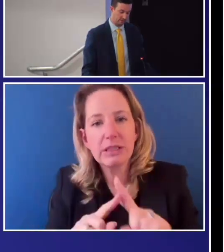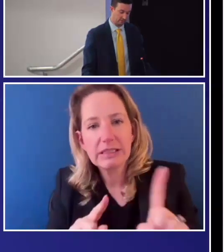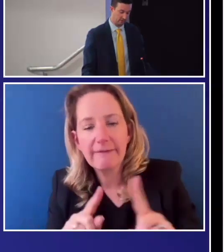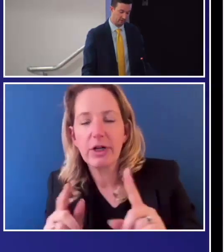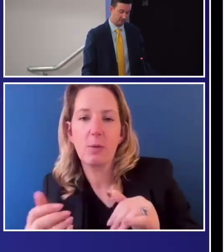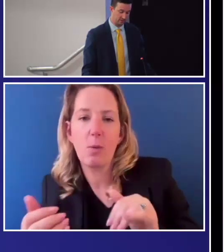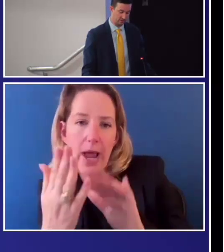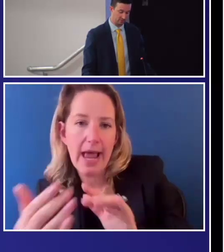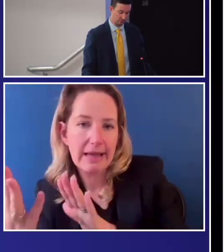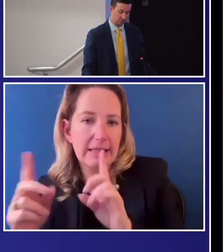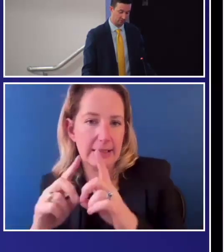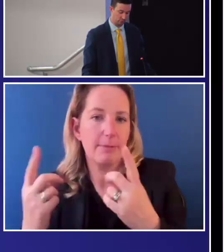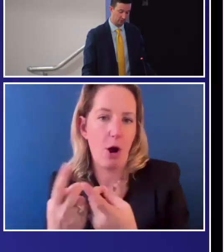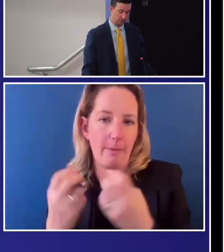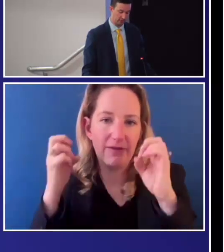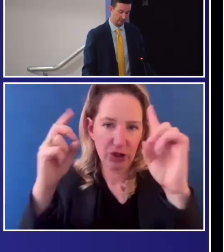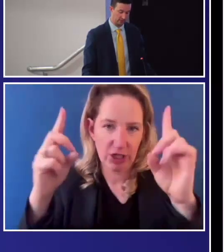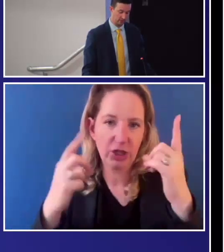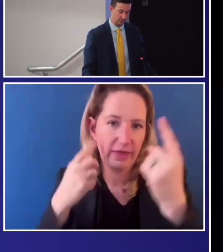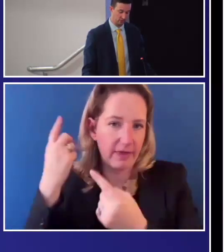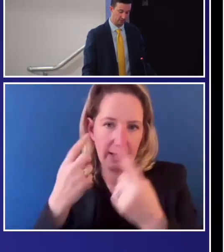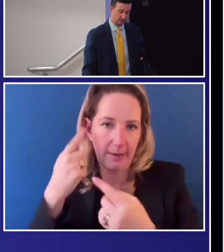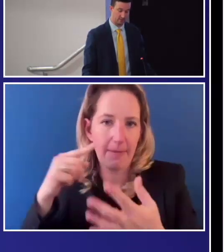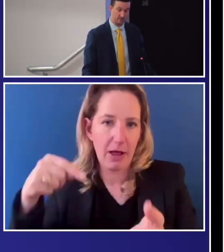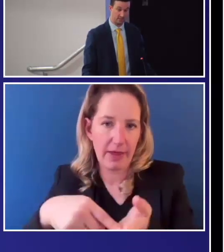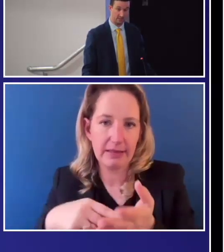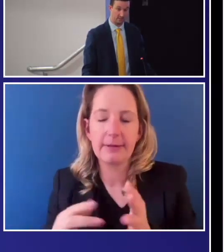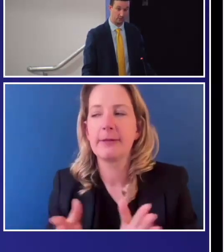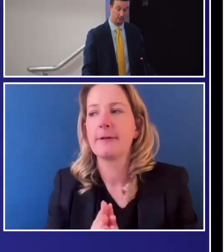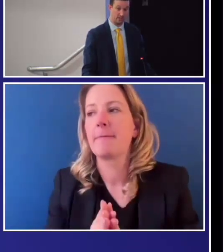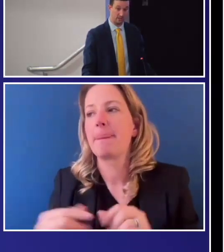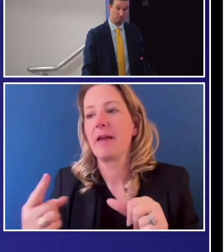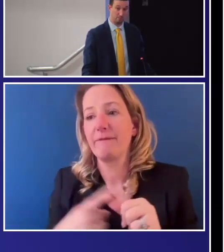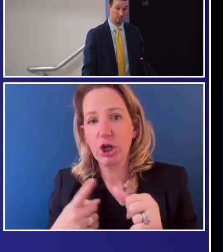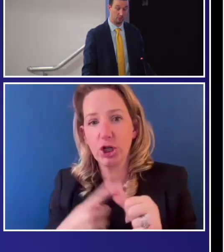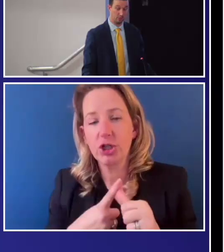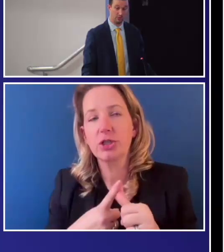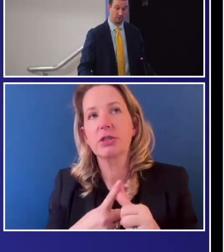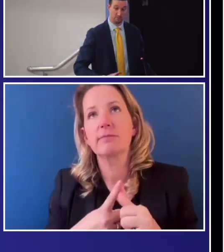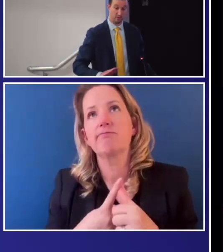thinking about this, the first of which is just sticking to the same two-digit CIP